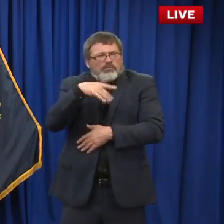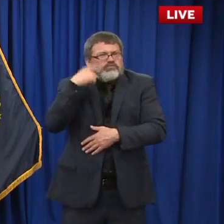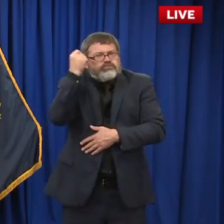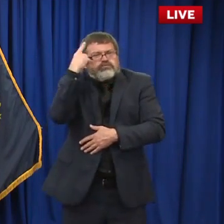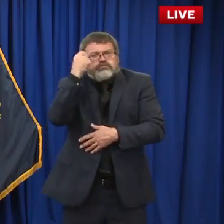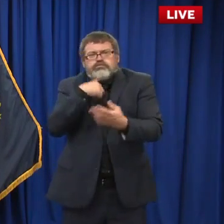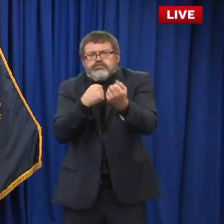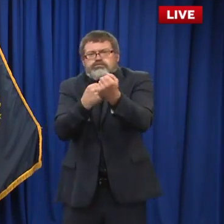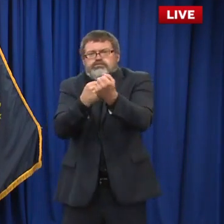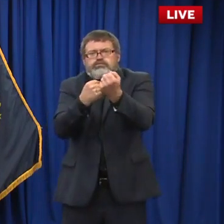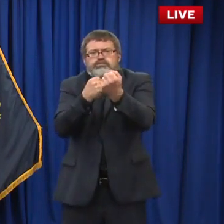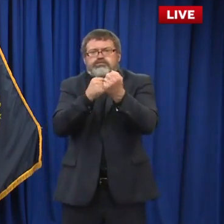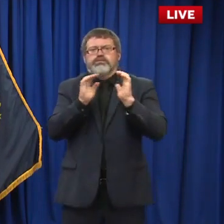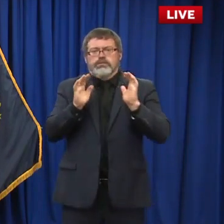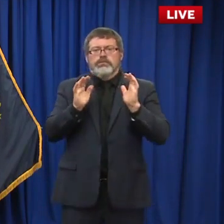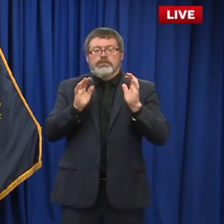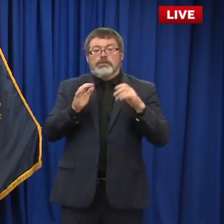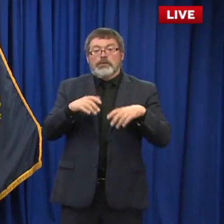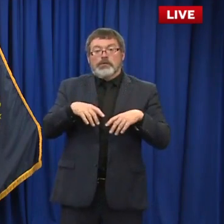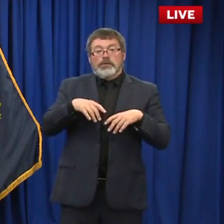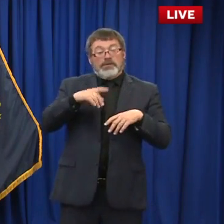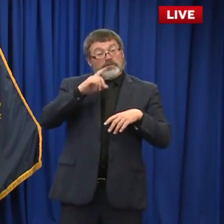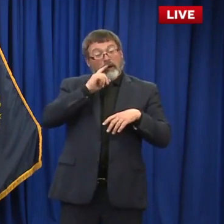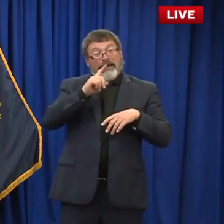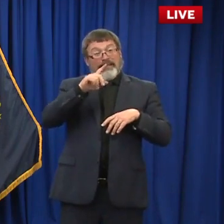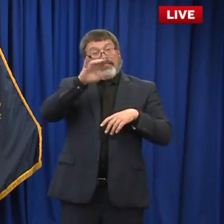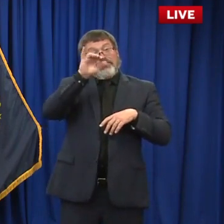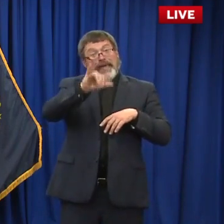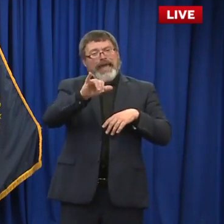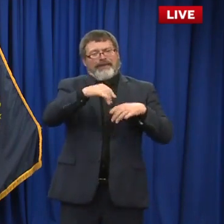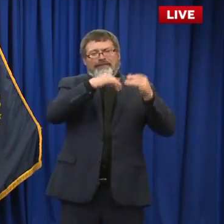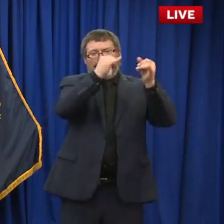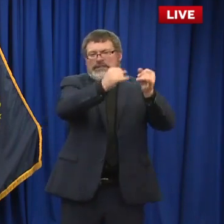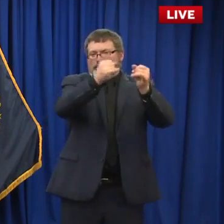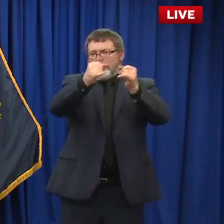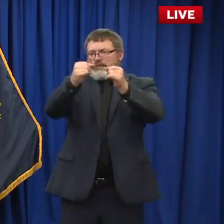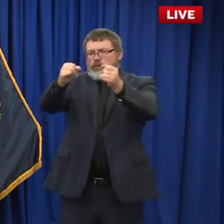DISTRICTS AGAIN WILL HAVE THE FINAL SAY ON WHETHER THAT REALLY HAPPENS OR NOT.